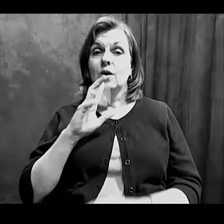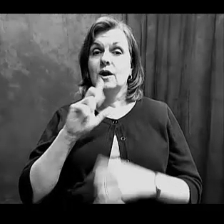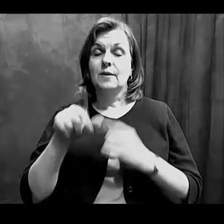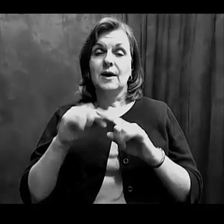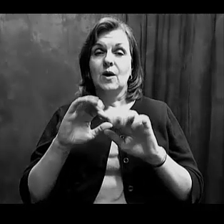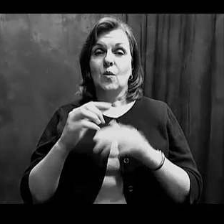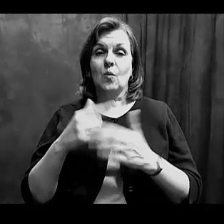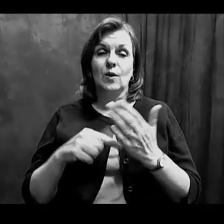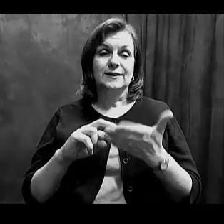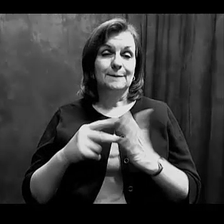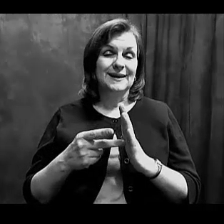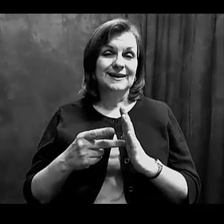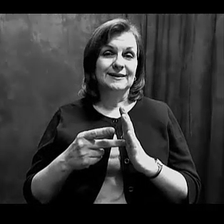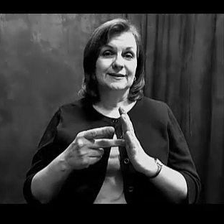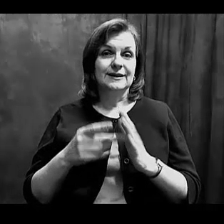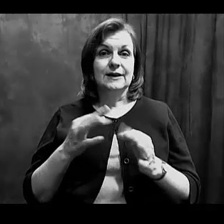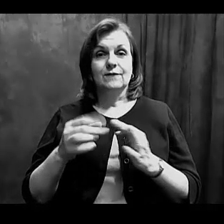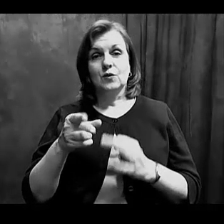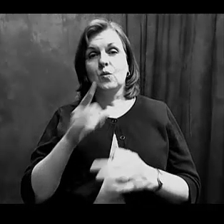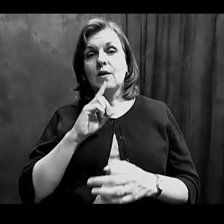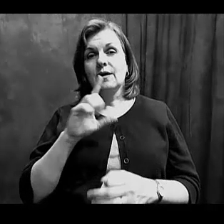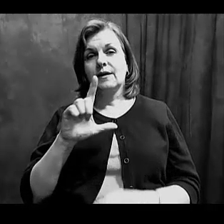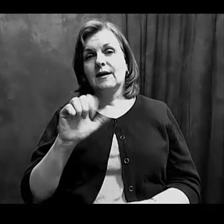about what it actually means to be lactose intolerant